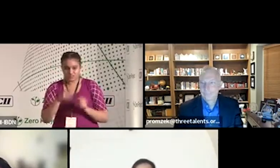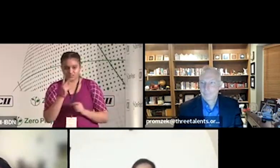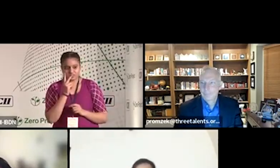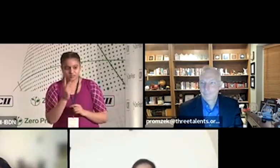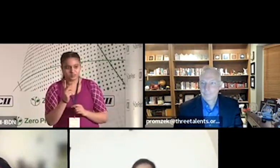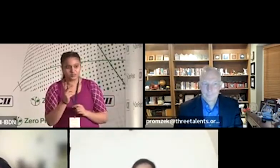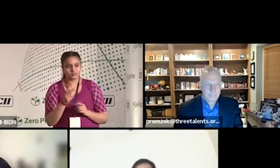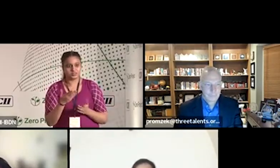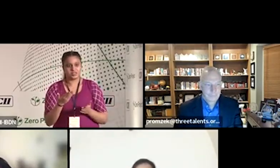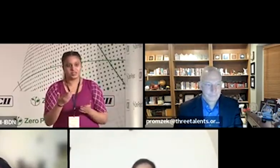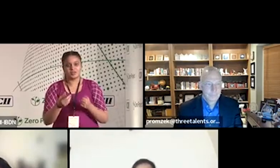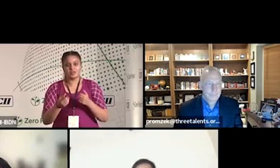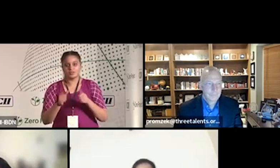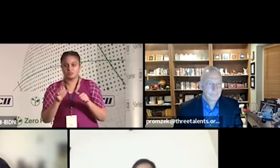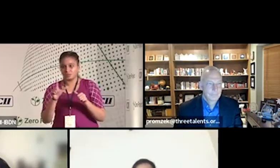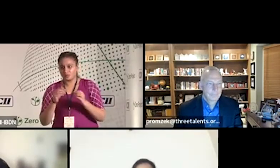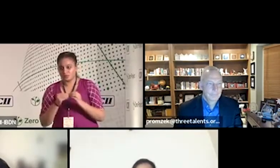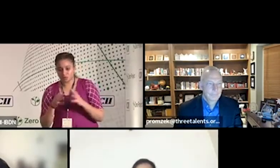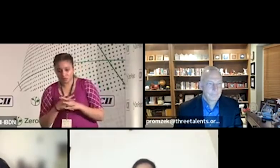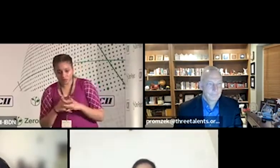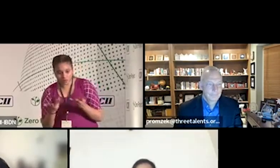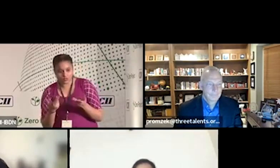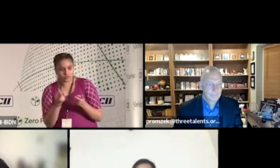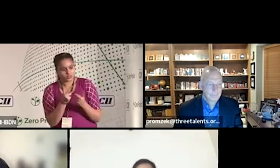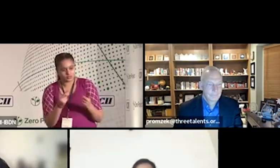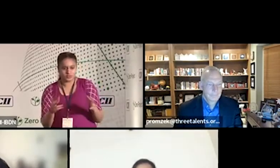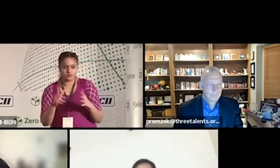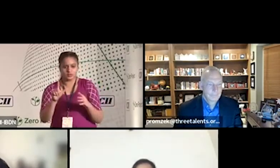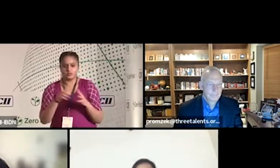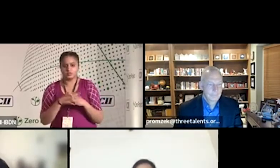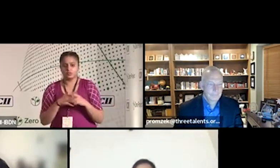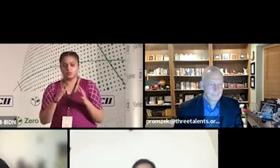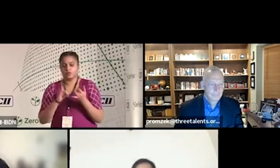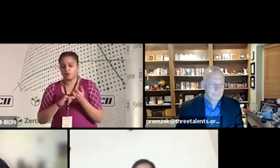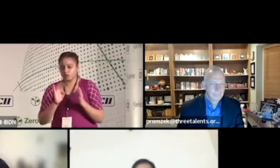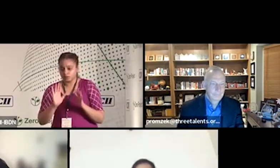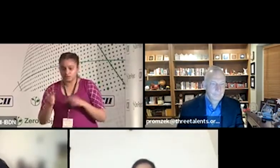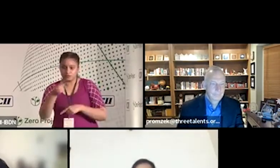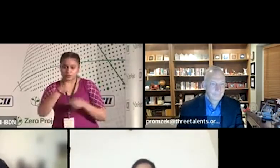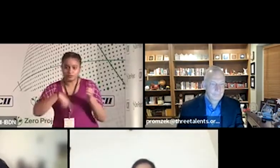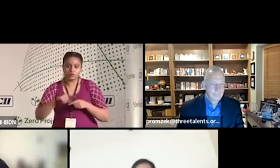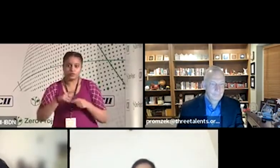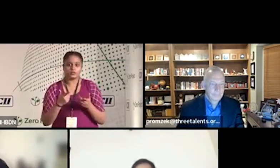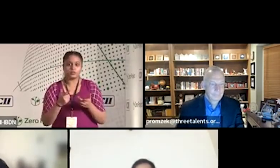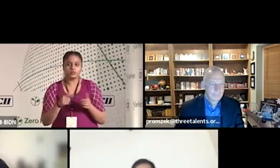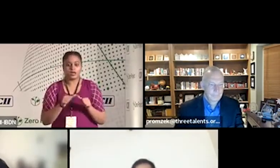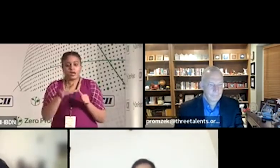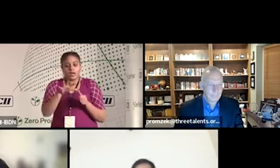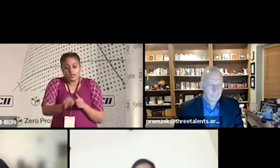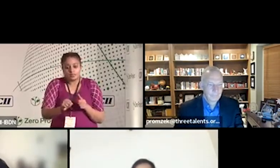laws against discrimination and for a variety of backgrounds. And so we try to have a very equal access to employment across